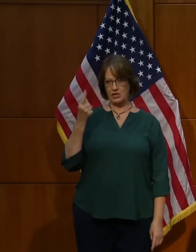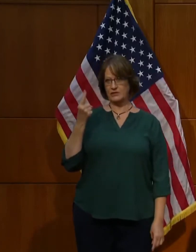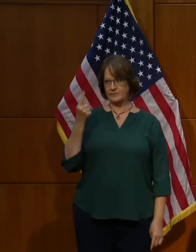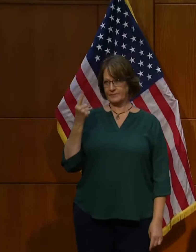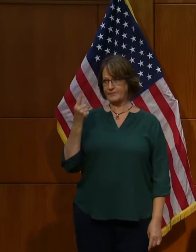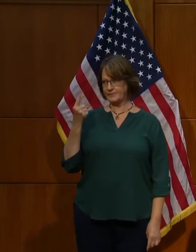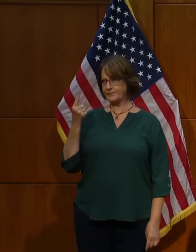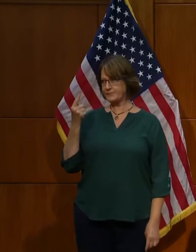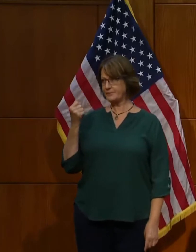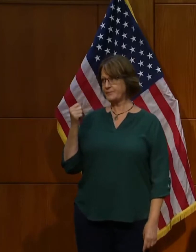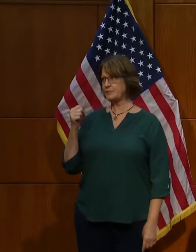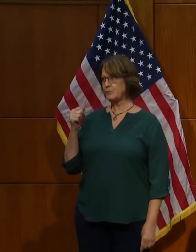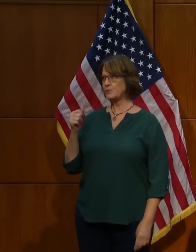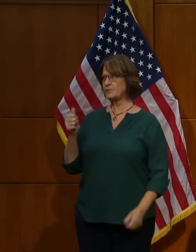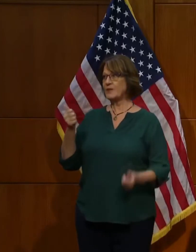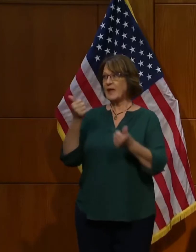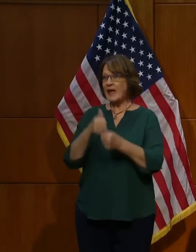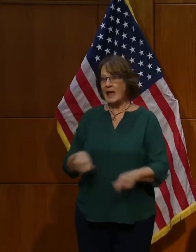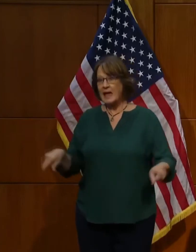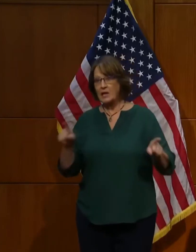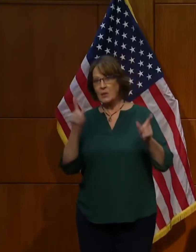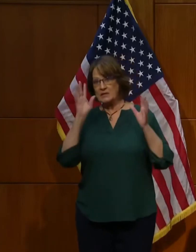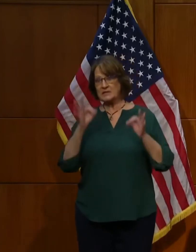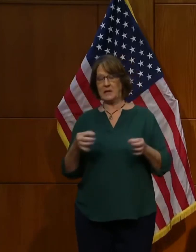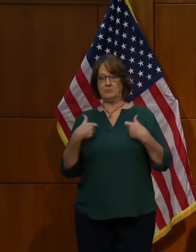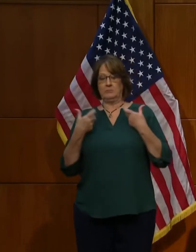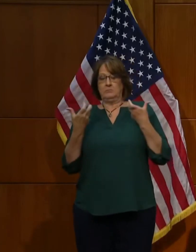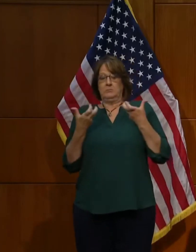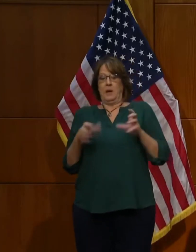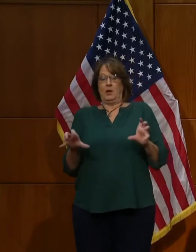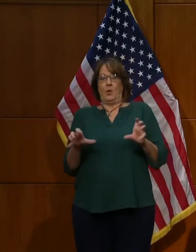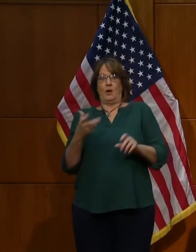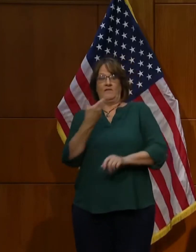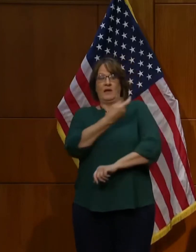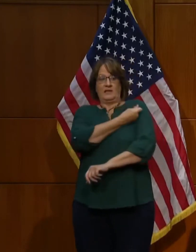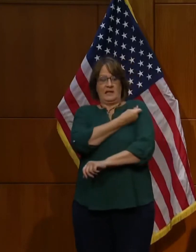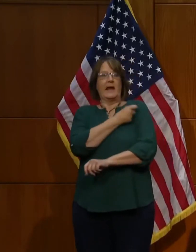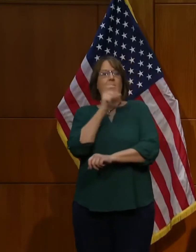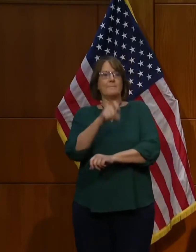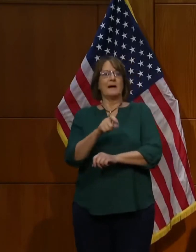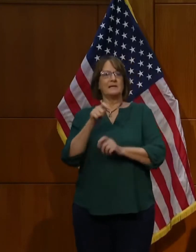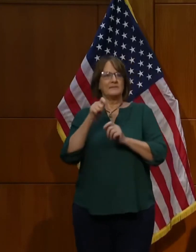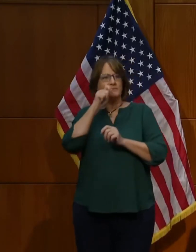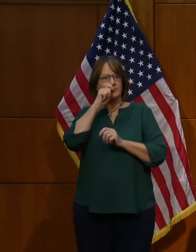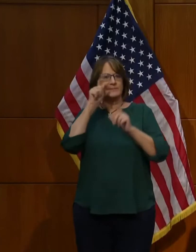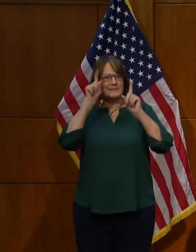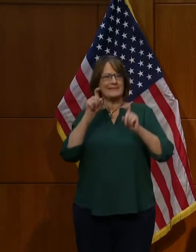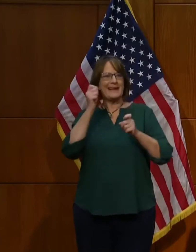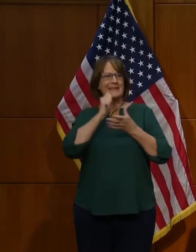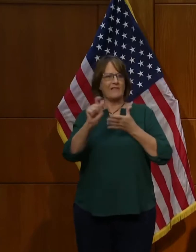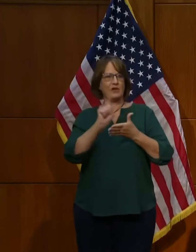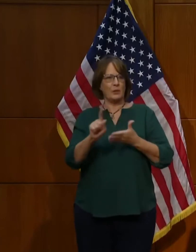Anyone who chooses not to be vaccinated will have to get a COVID test every